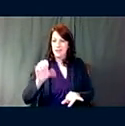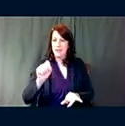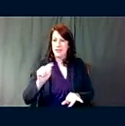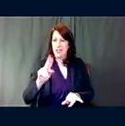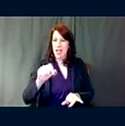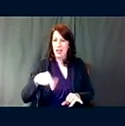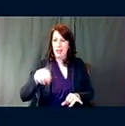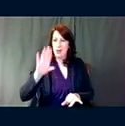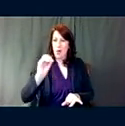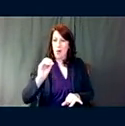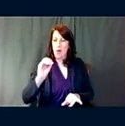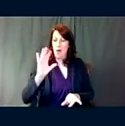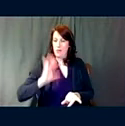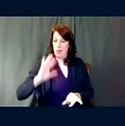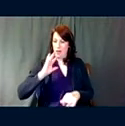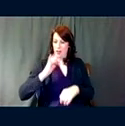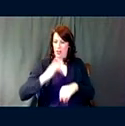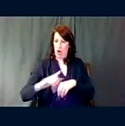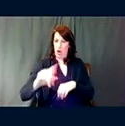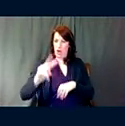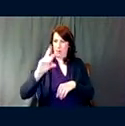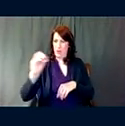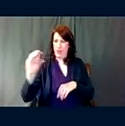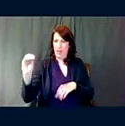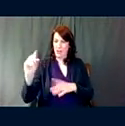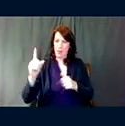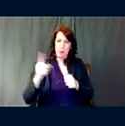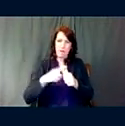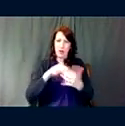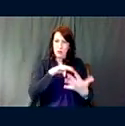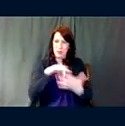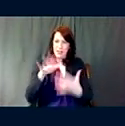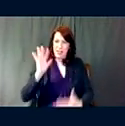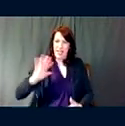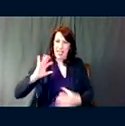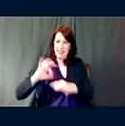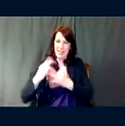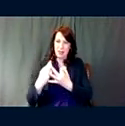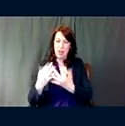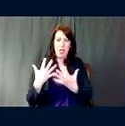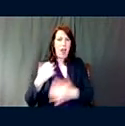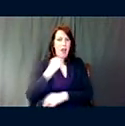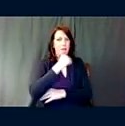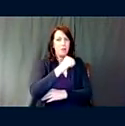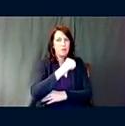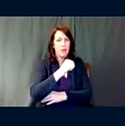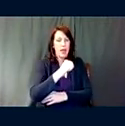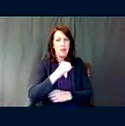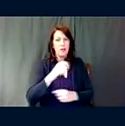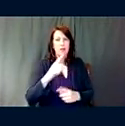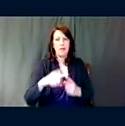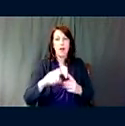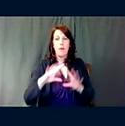WHEN WE FIRST STARTED WORKING ON ANCESTRY. THERE WAS A LOT OF PUSHBACK AMONG EPIDEMIOLOGISTS WHO FELT